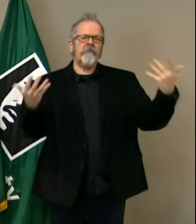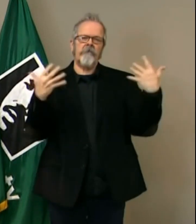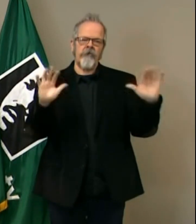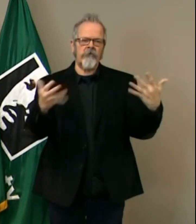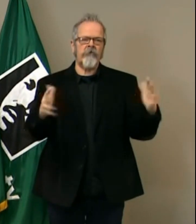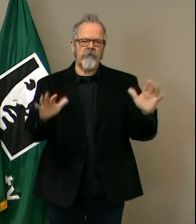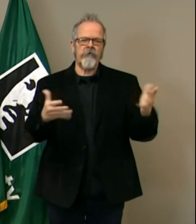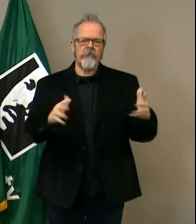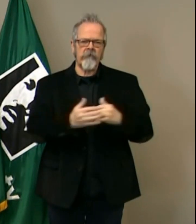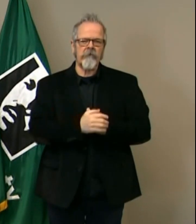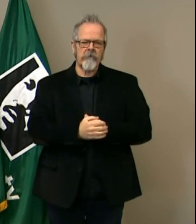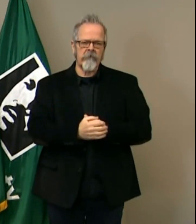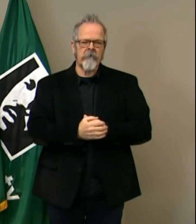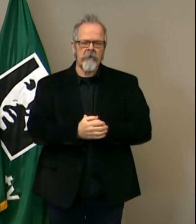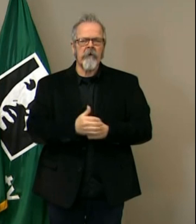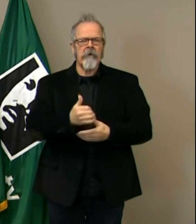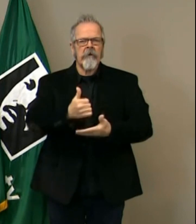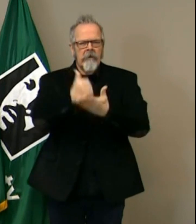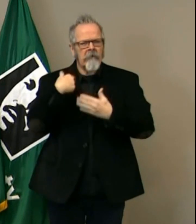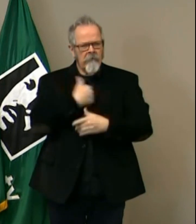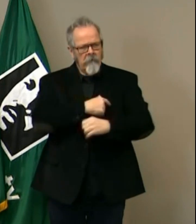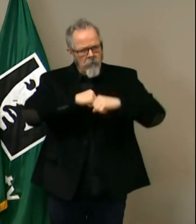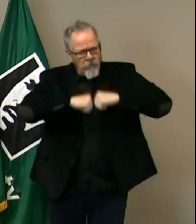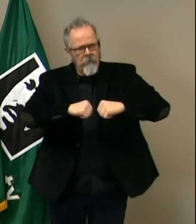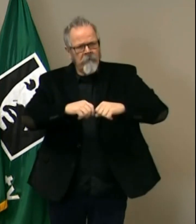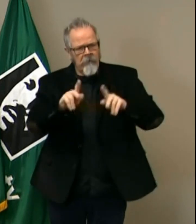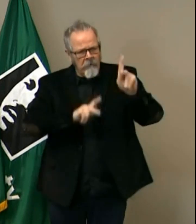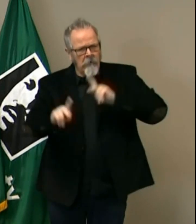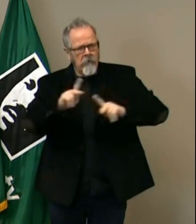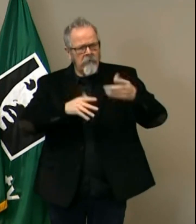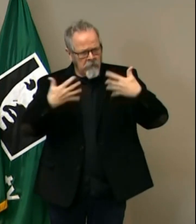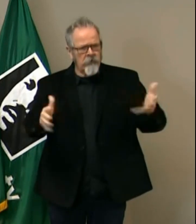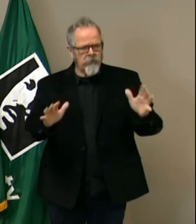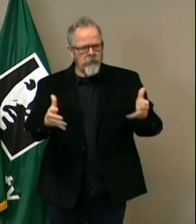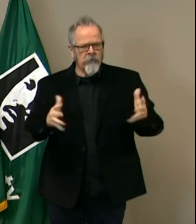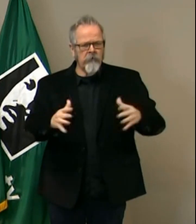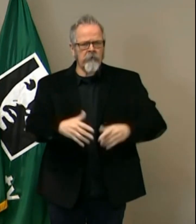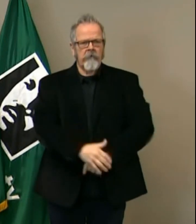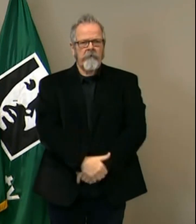hardships we've asked our residents to endure while I'm heartened by the